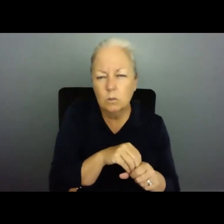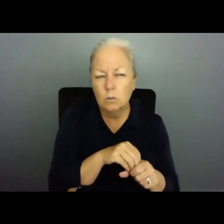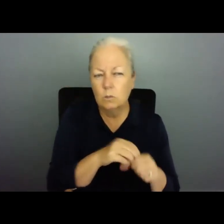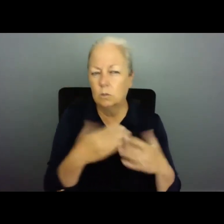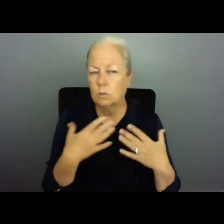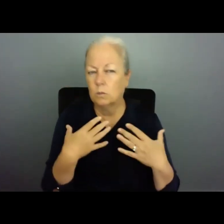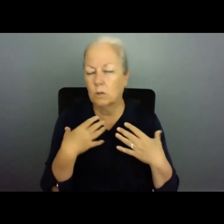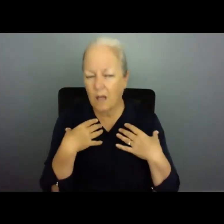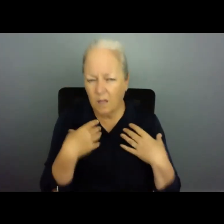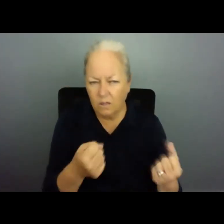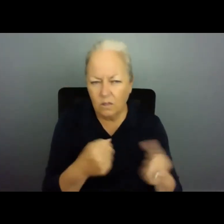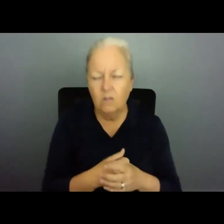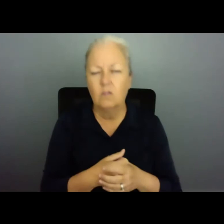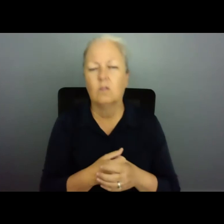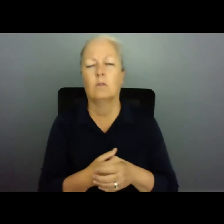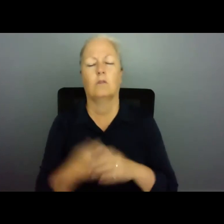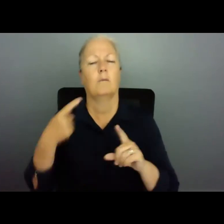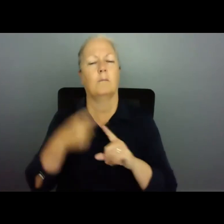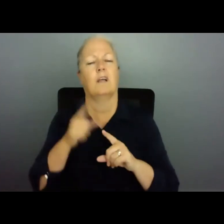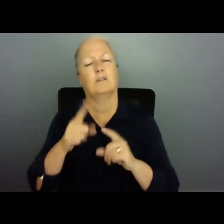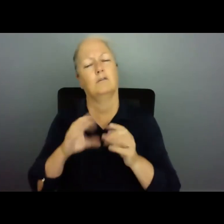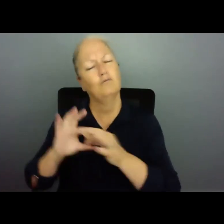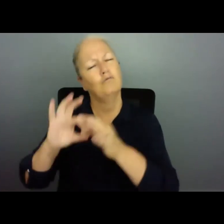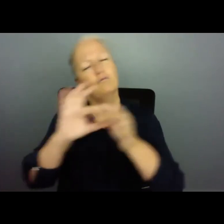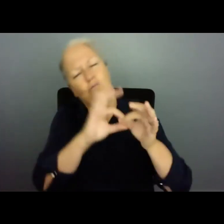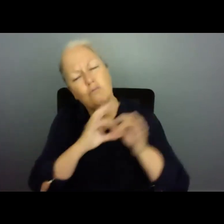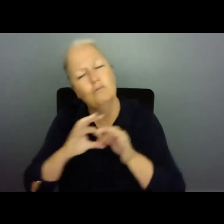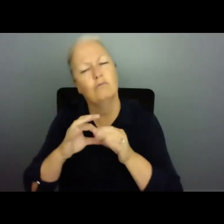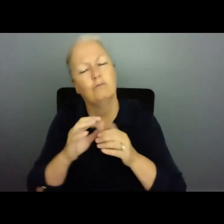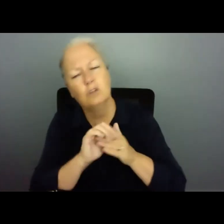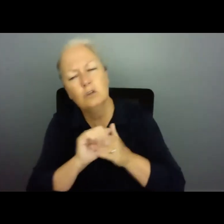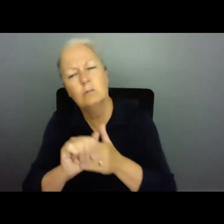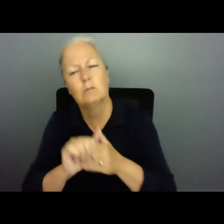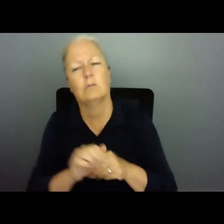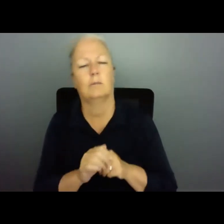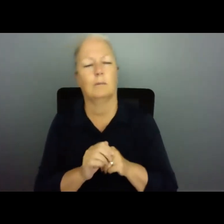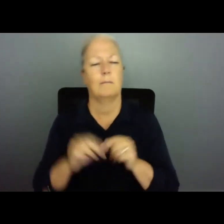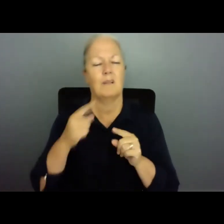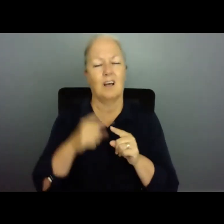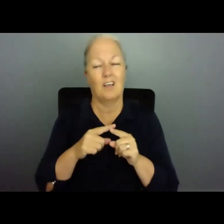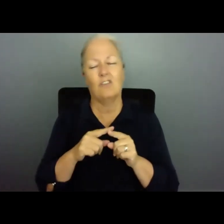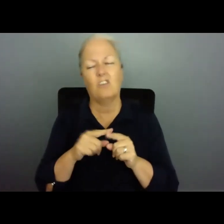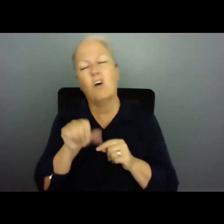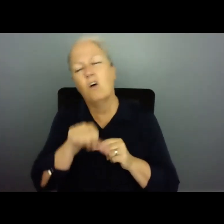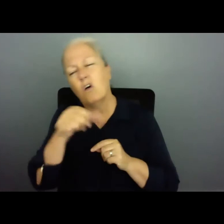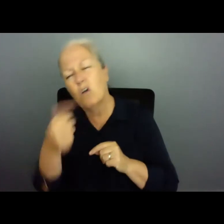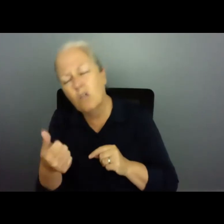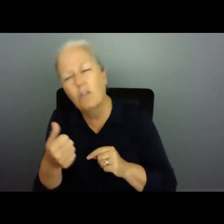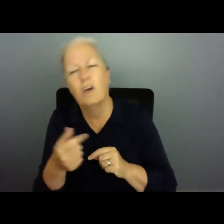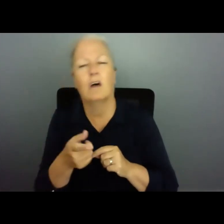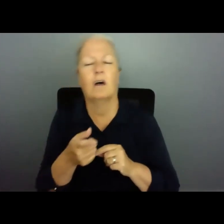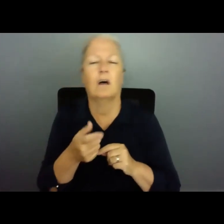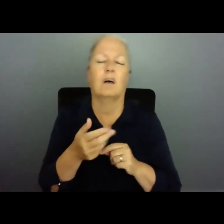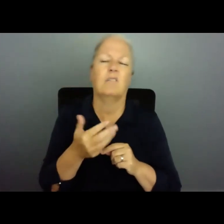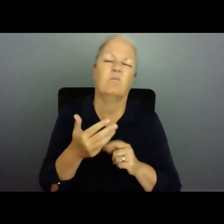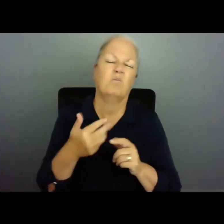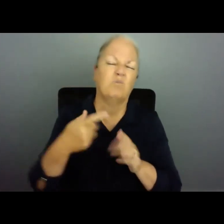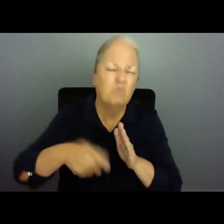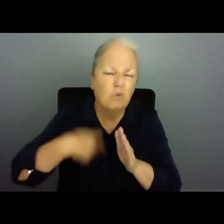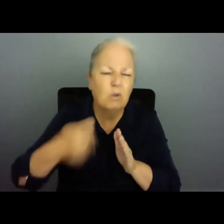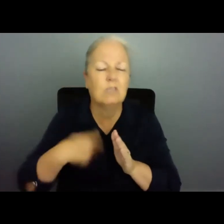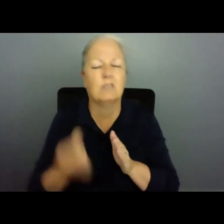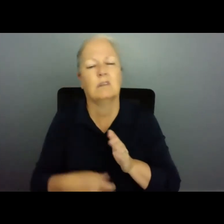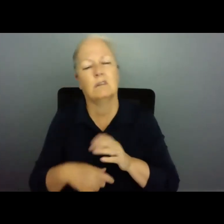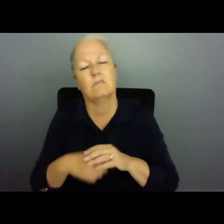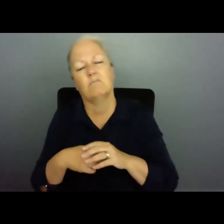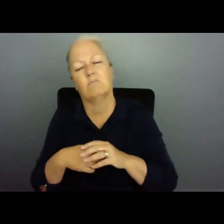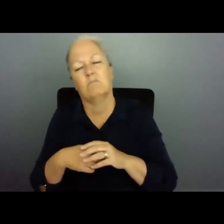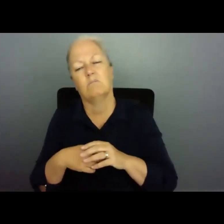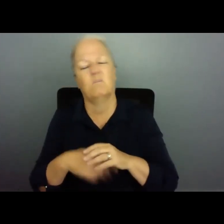and along with many programs and projects create meaningful leadership roles to to young people